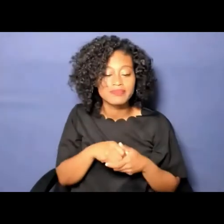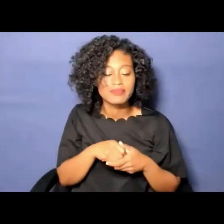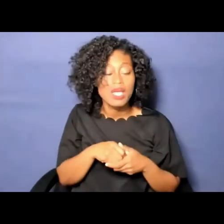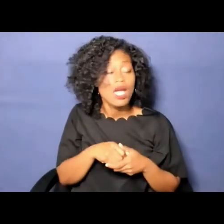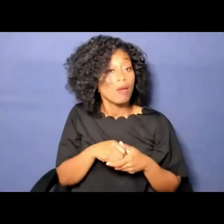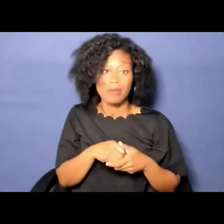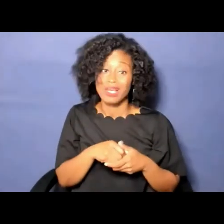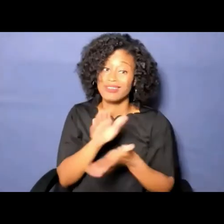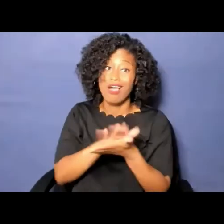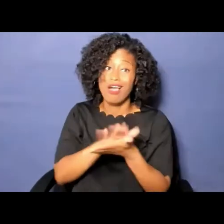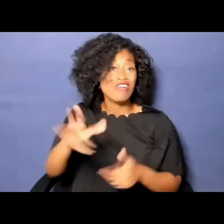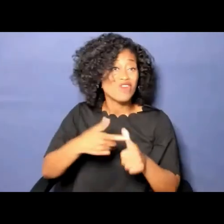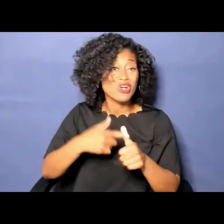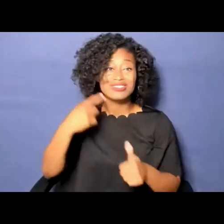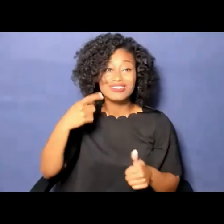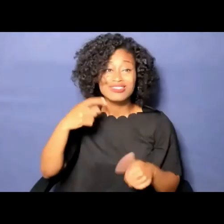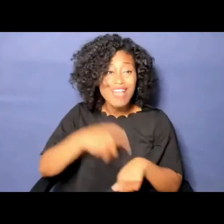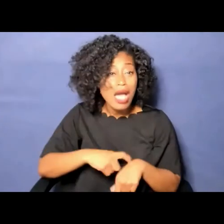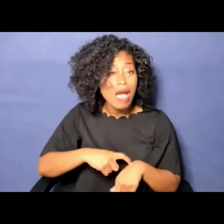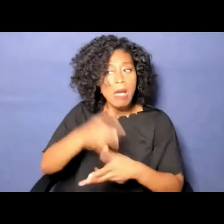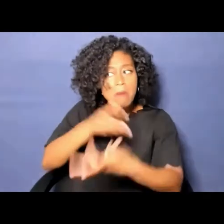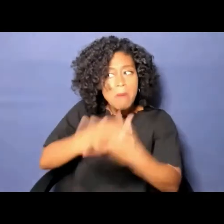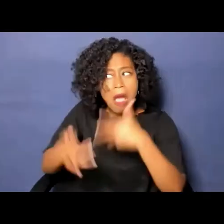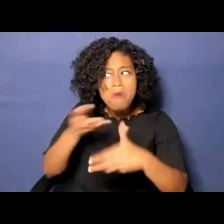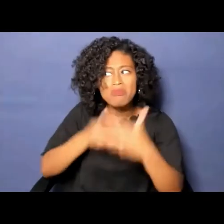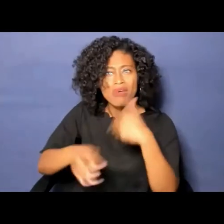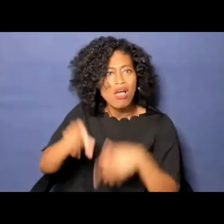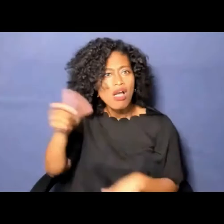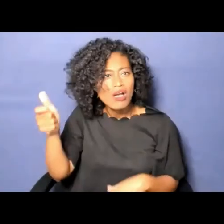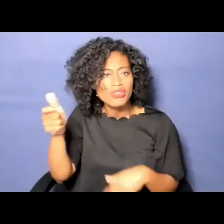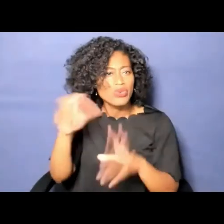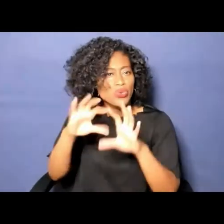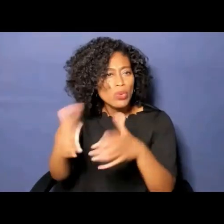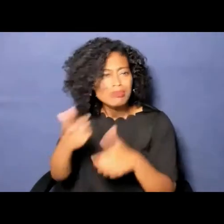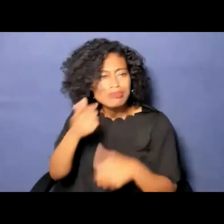with the Jewish roommate, a Puerto Rican roommate and even a roommate